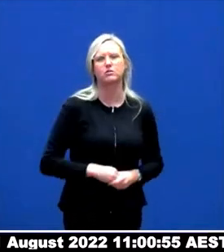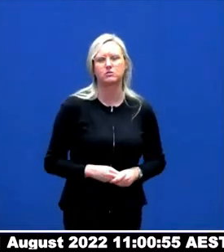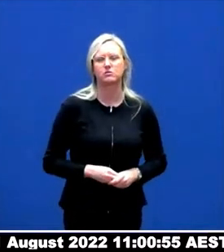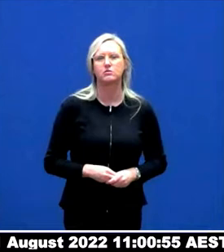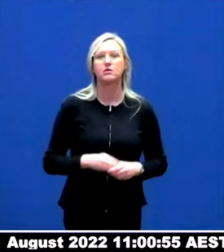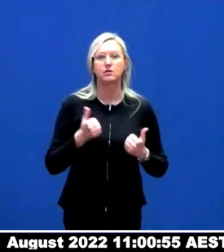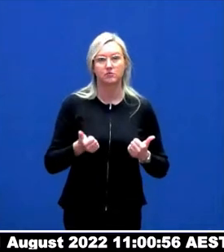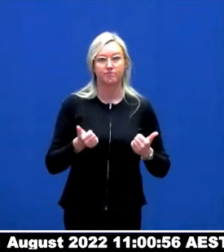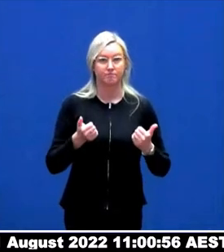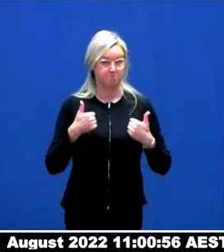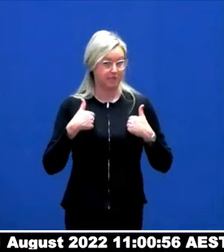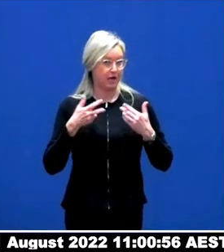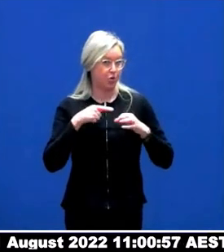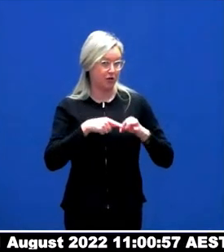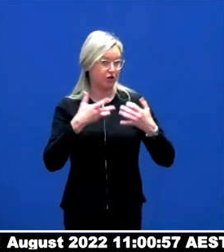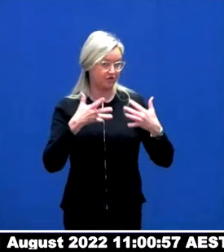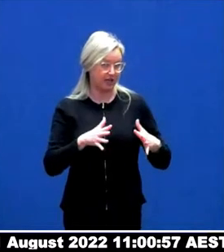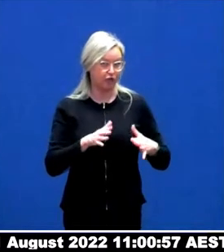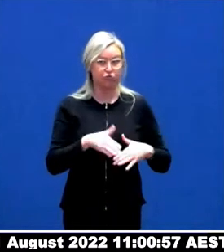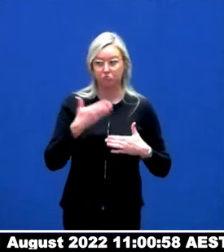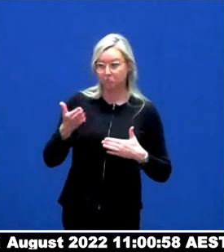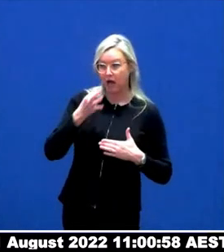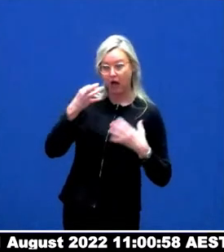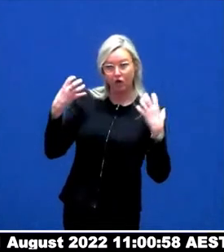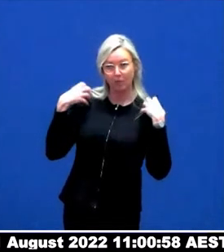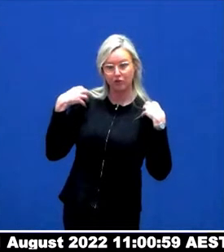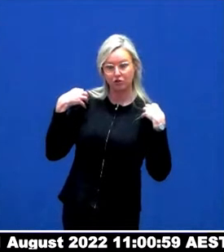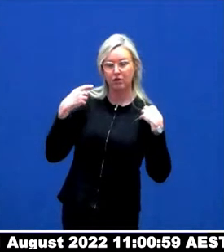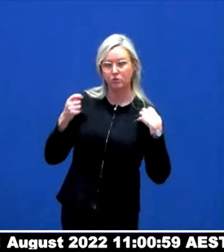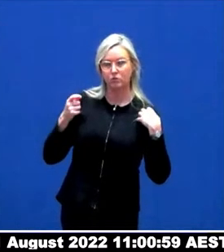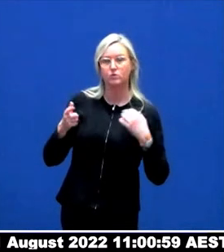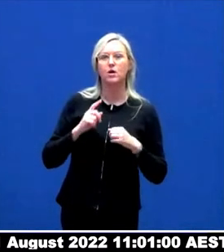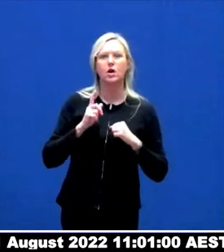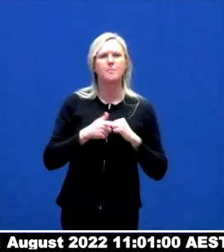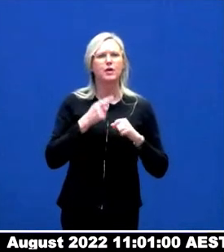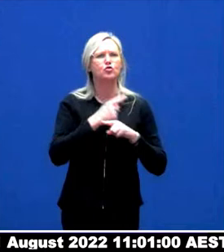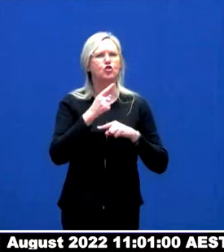Commissioners. There is a reference to Housing Australia Future Fund.